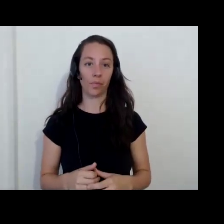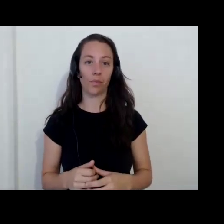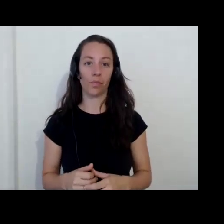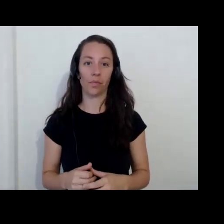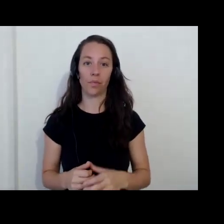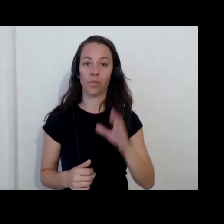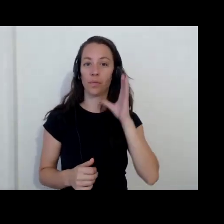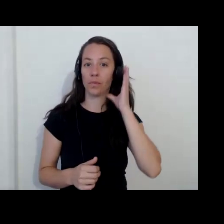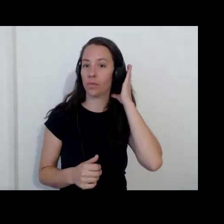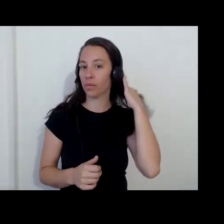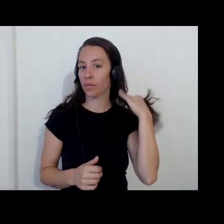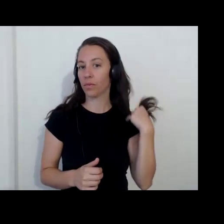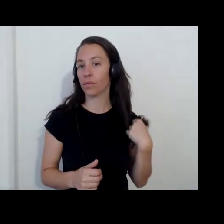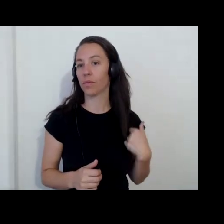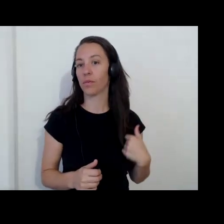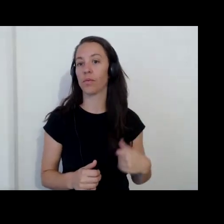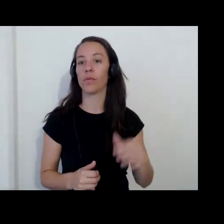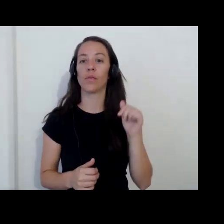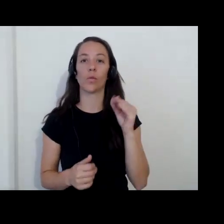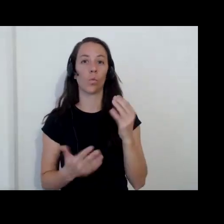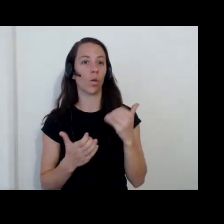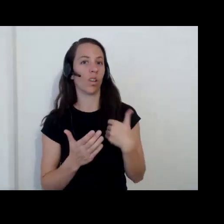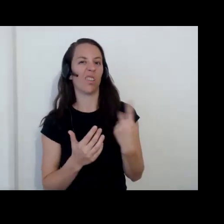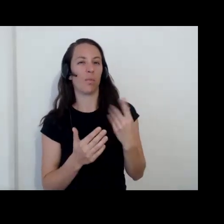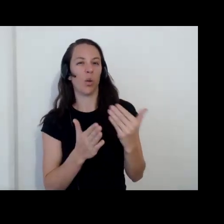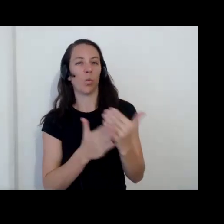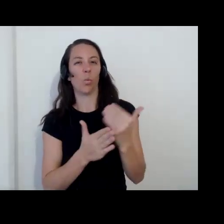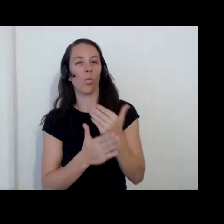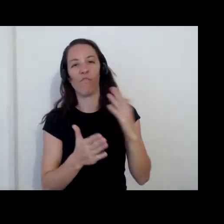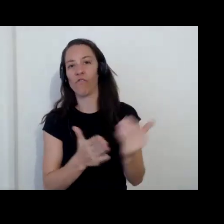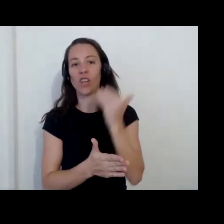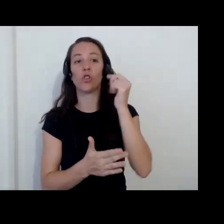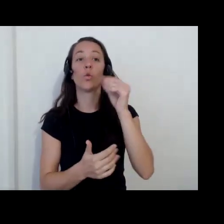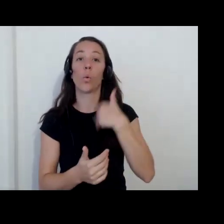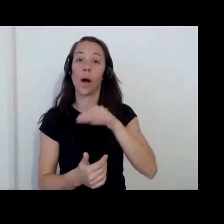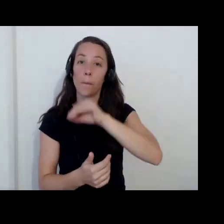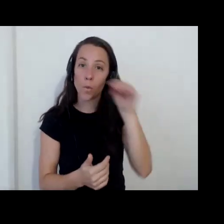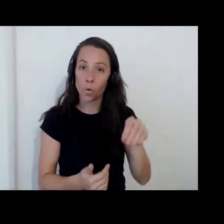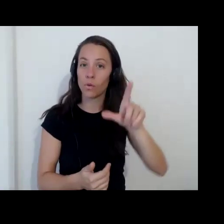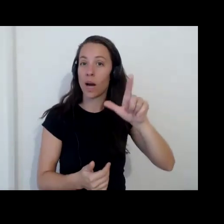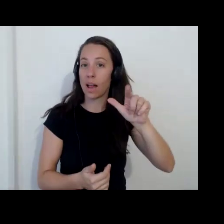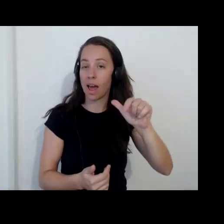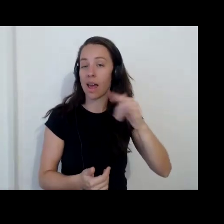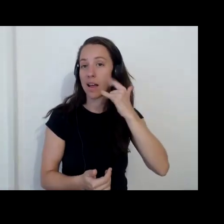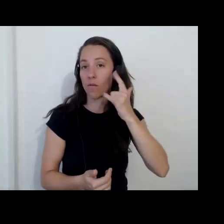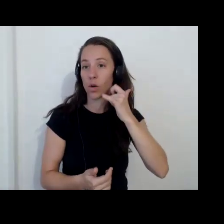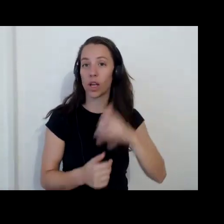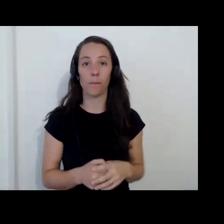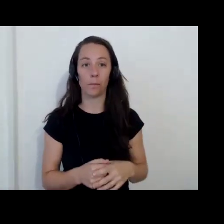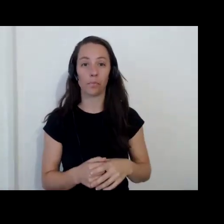So I wanted a fresh start. I ended up going out to LA. And I wanted to get a job within the entertainment industry.